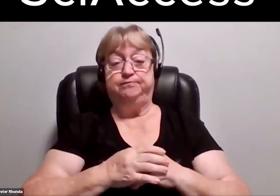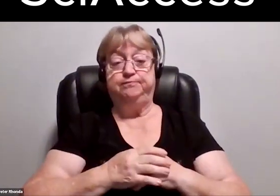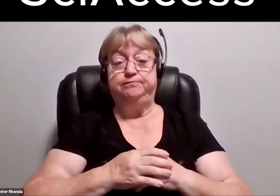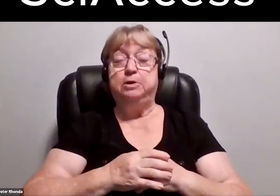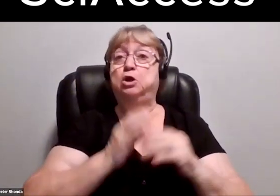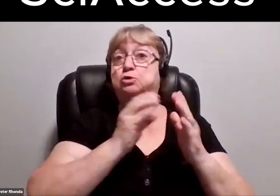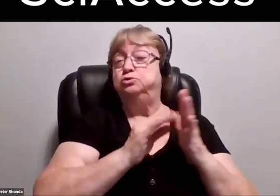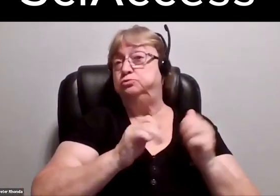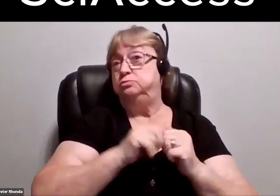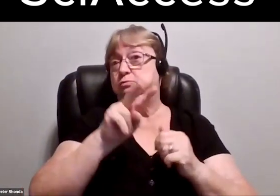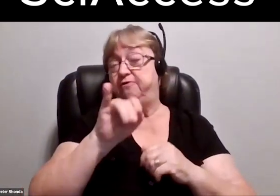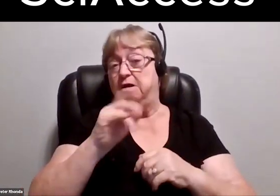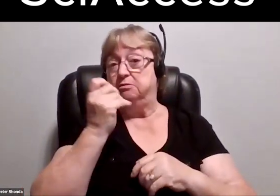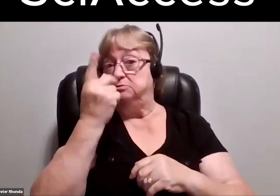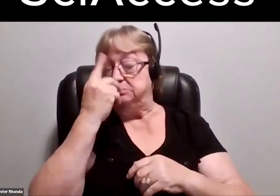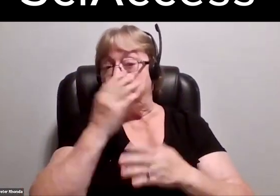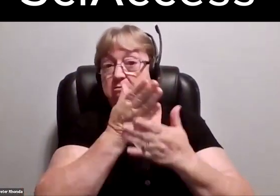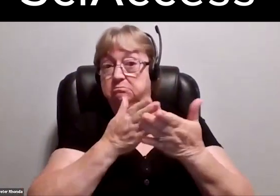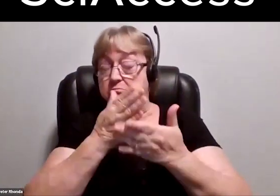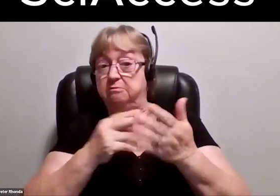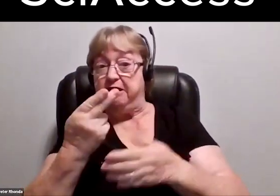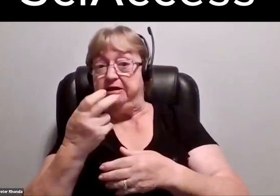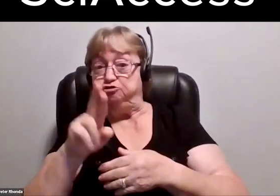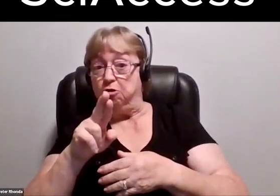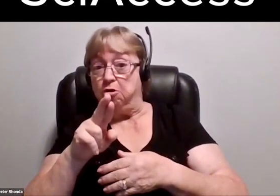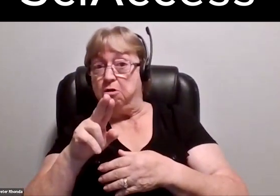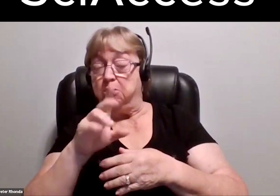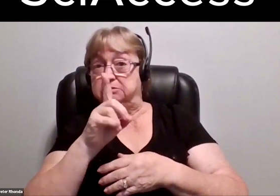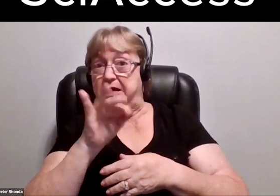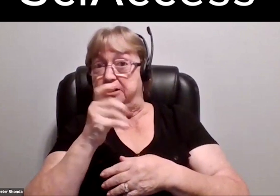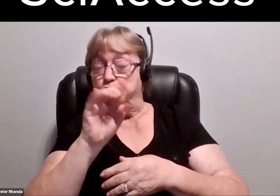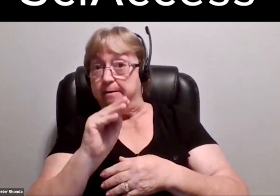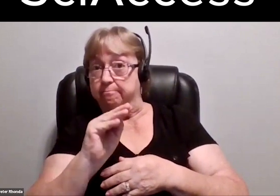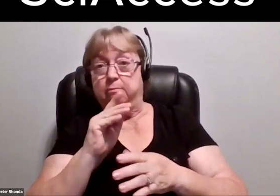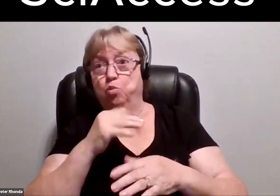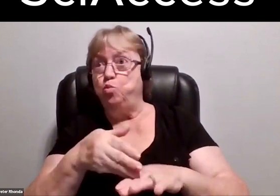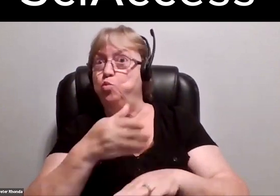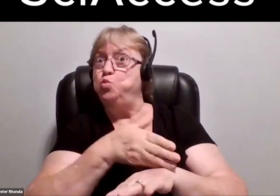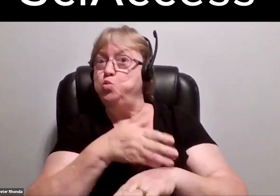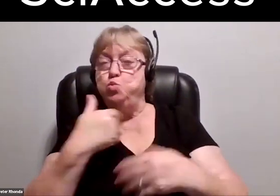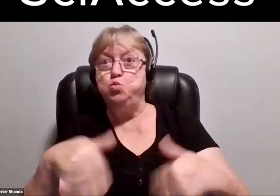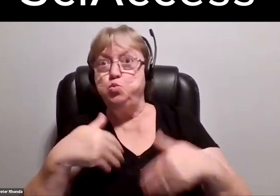of an HR diagram greatly increased with this project. Overwhelmingly, in the pre-test interviews,